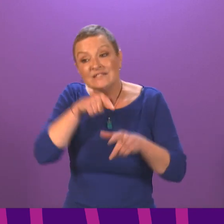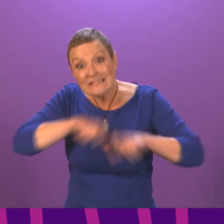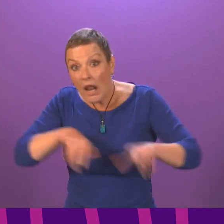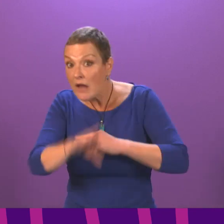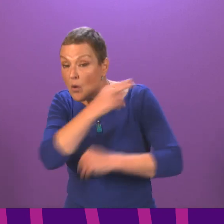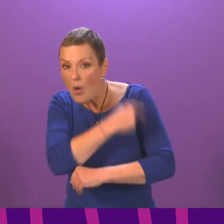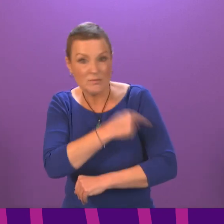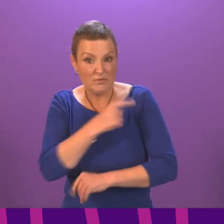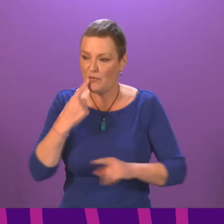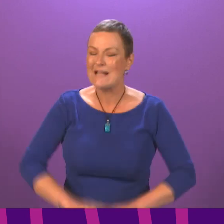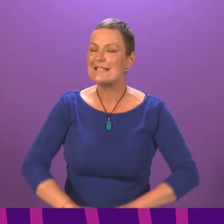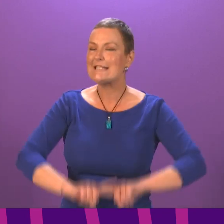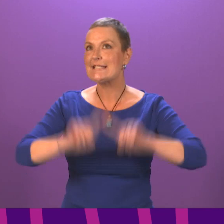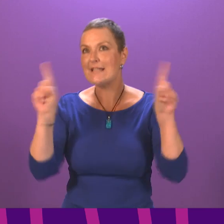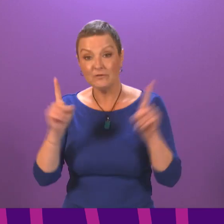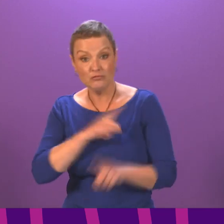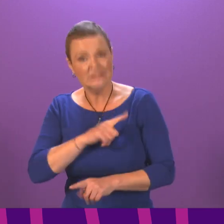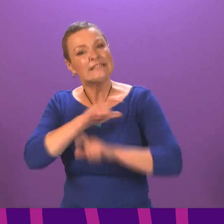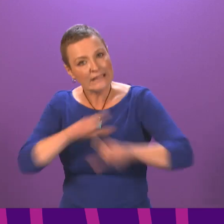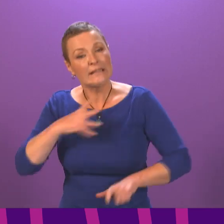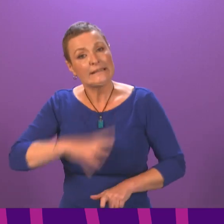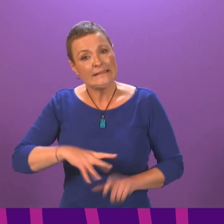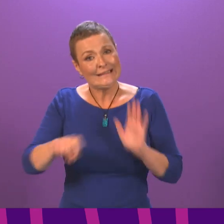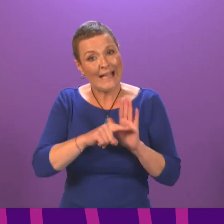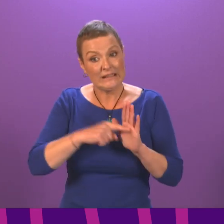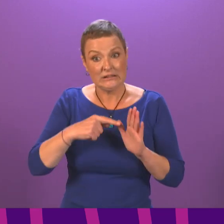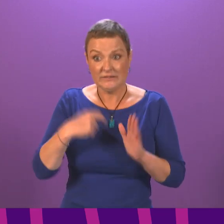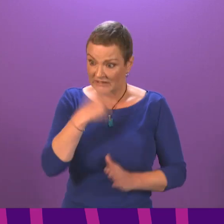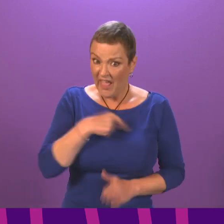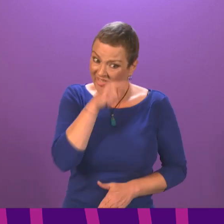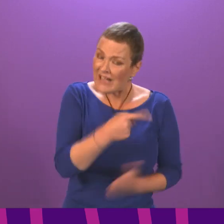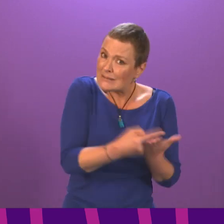require to have a negative test. That is the policy in any situation.